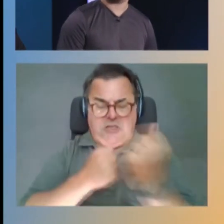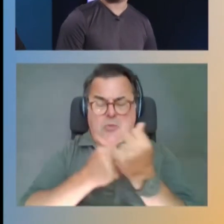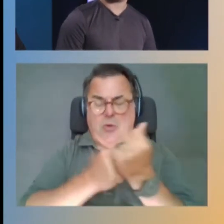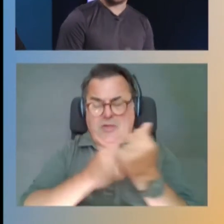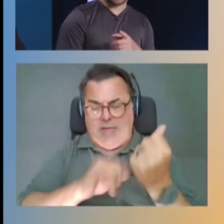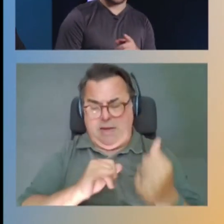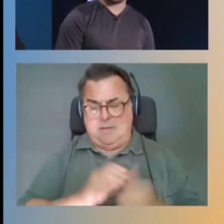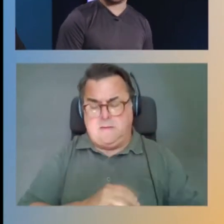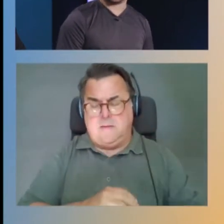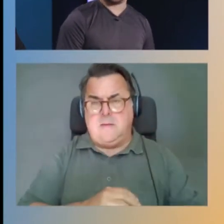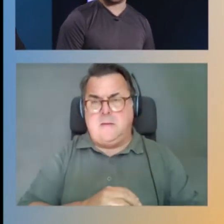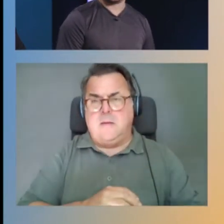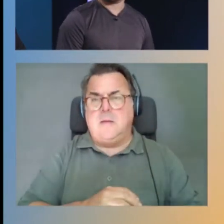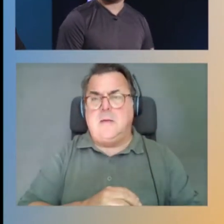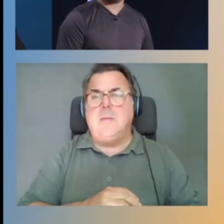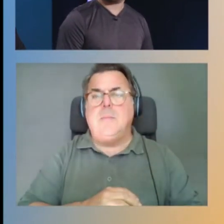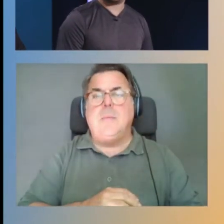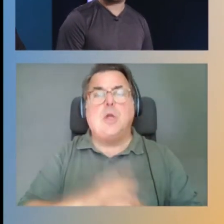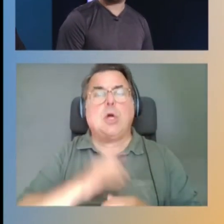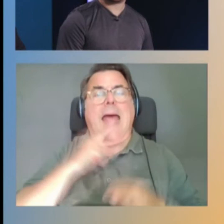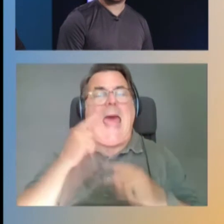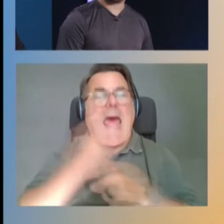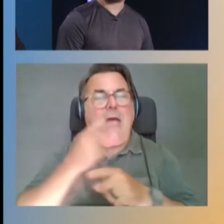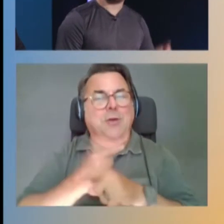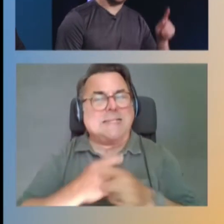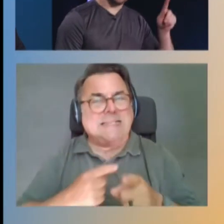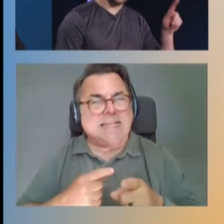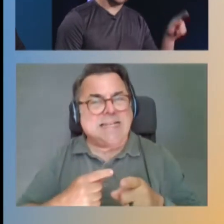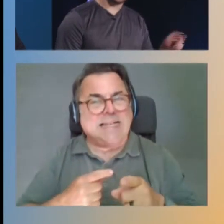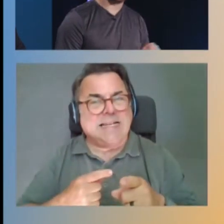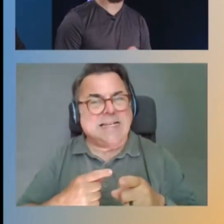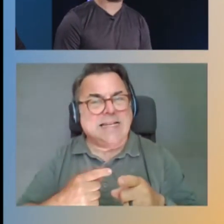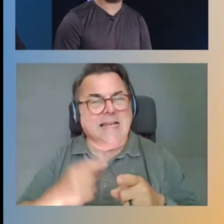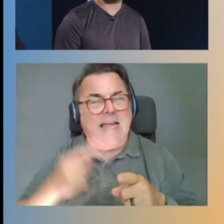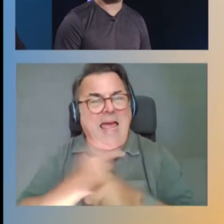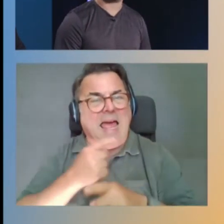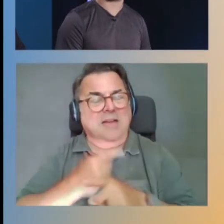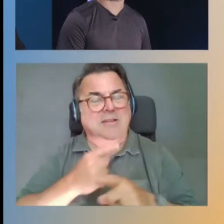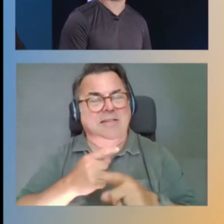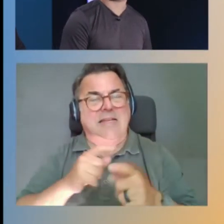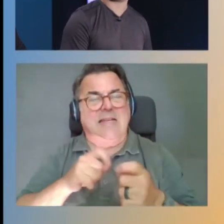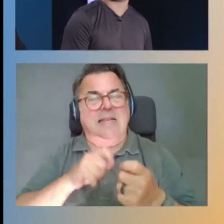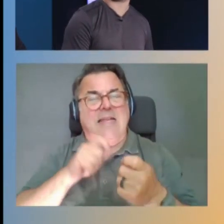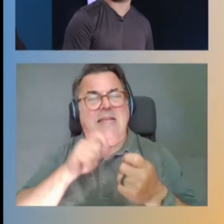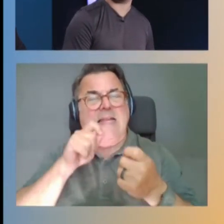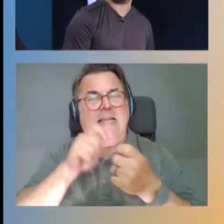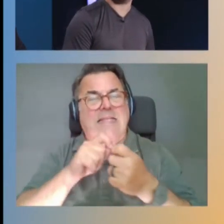but look at the accuracy. In this case, accuracy almost exactly matches floating 0.32,